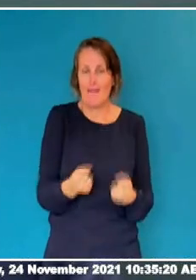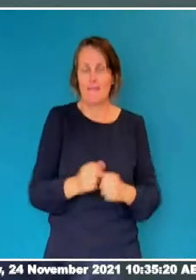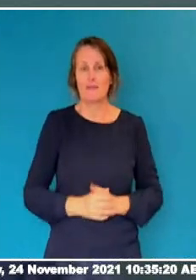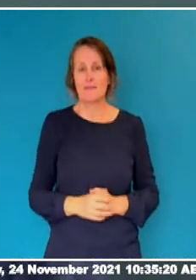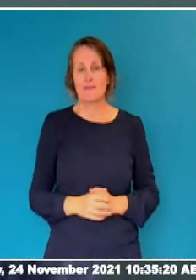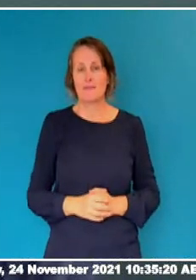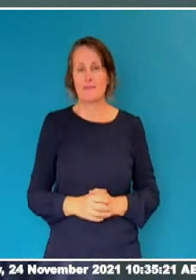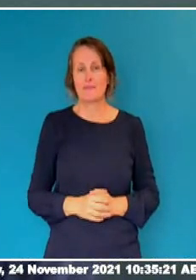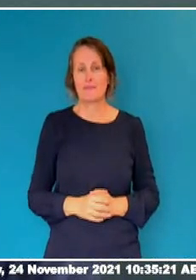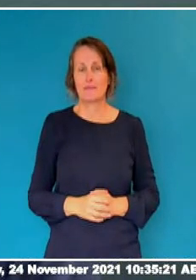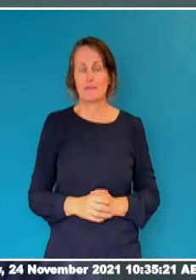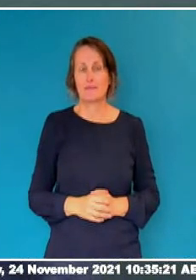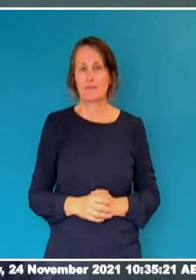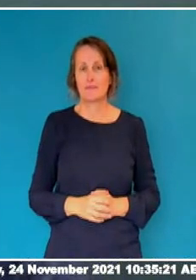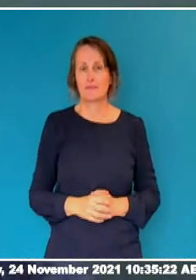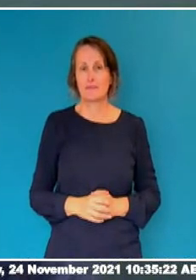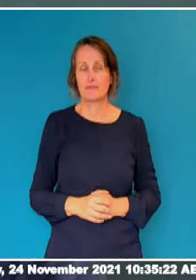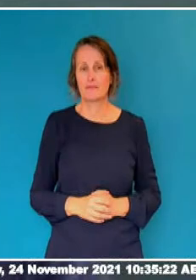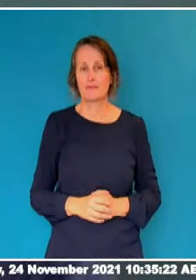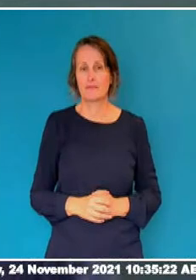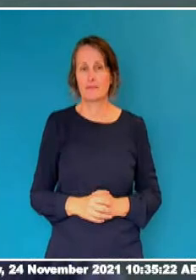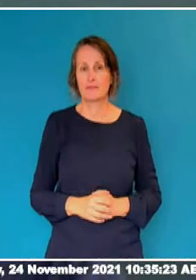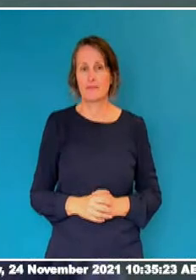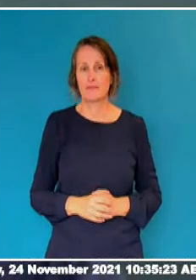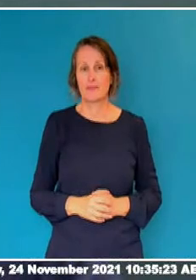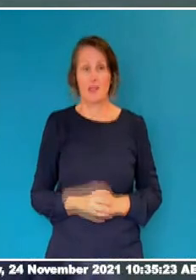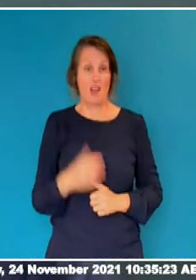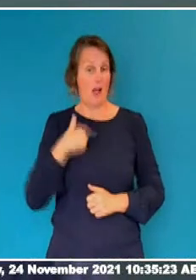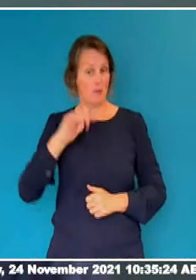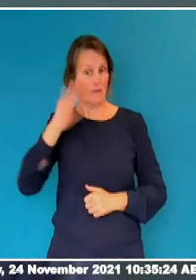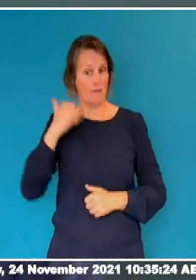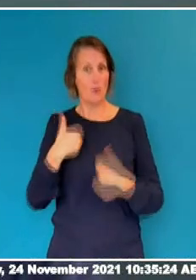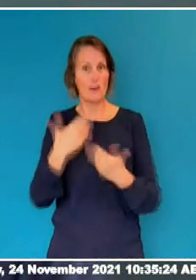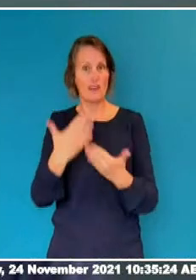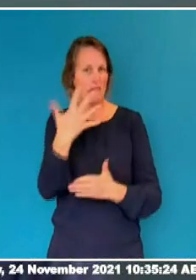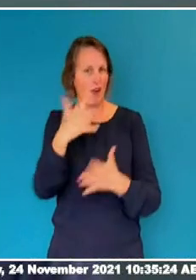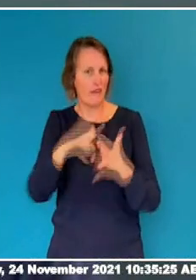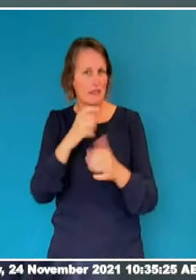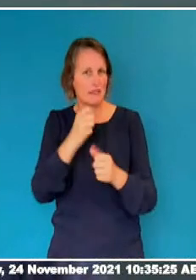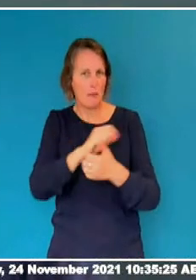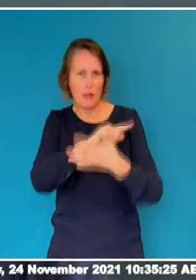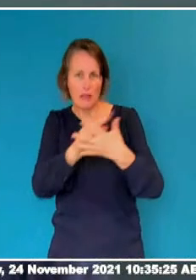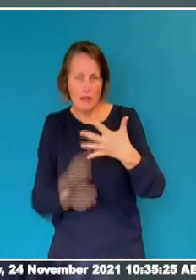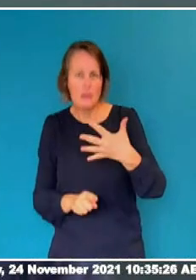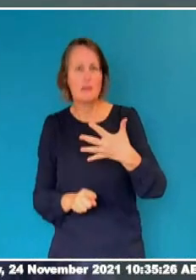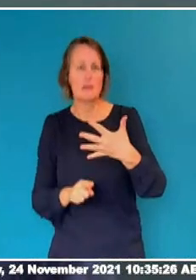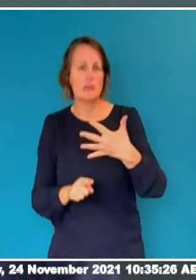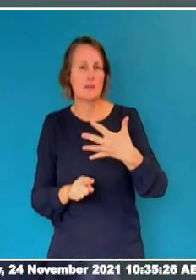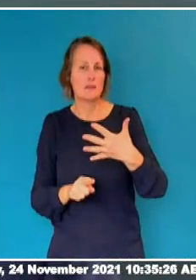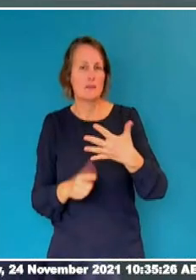And in many instances, there is just five examples listed that Counsel referred to, of